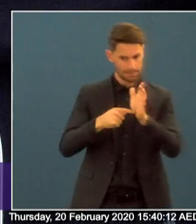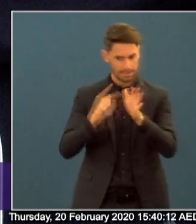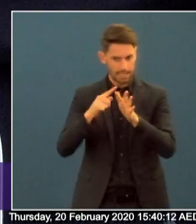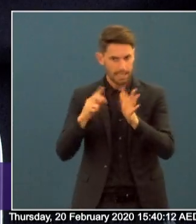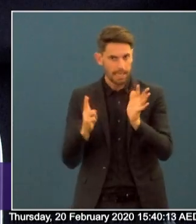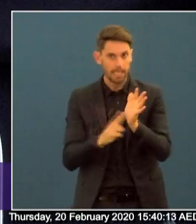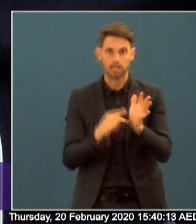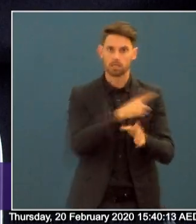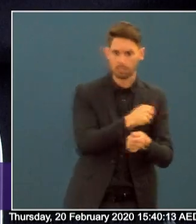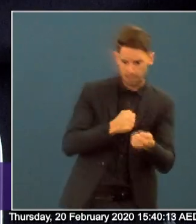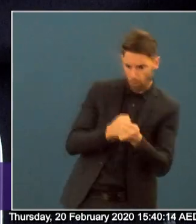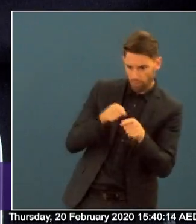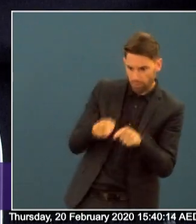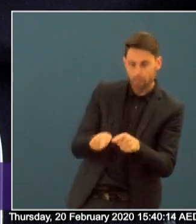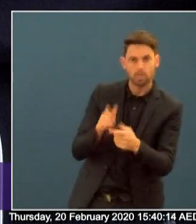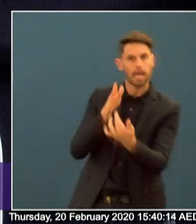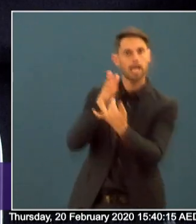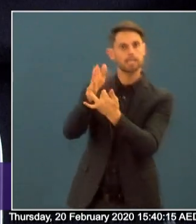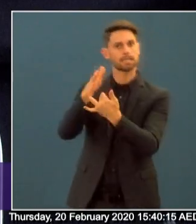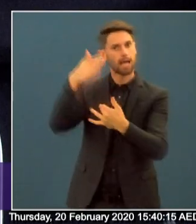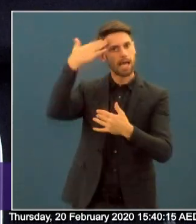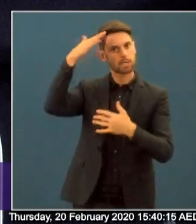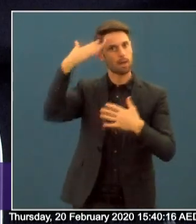And part of their approach is to support transition.